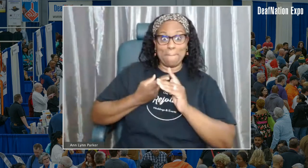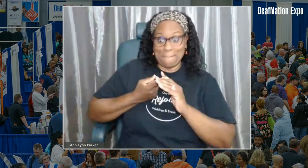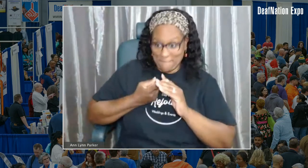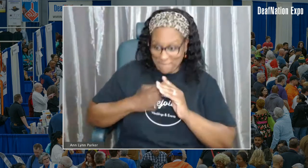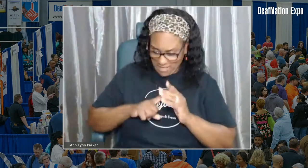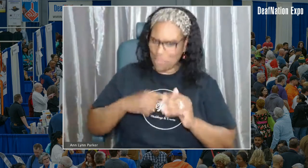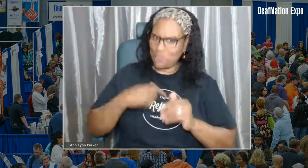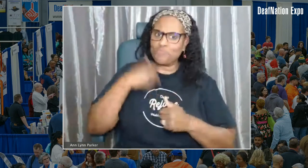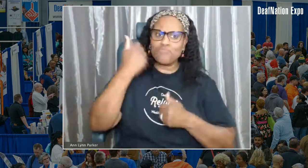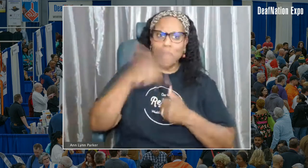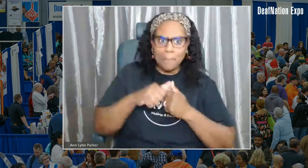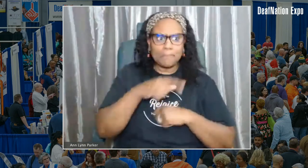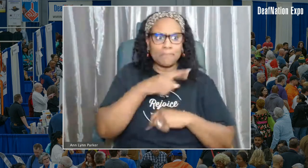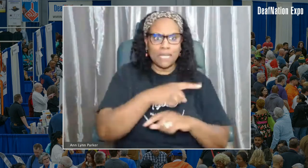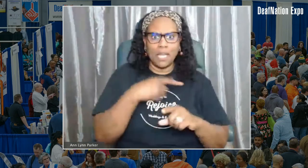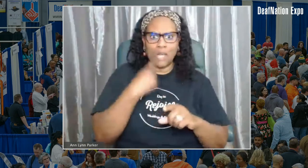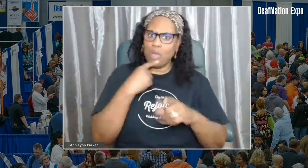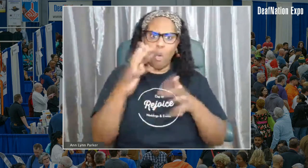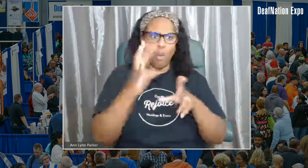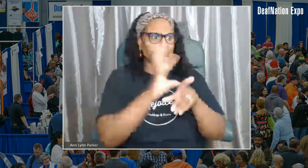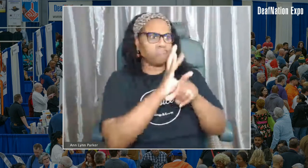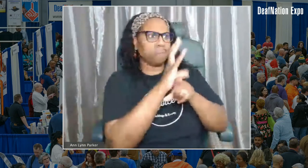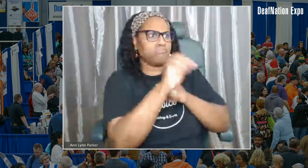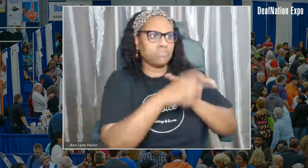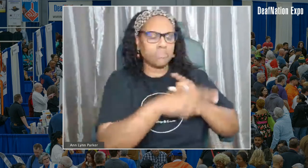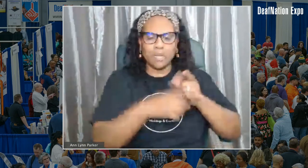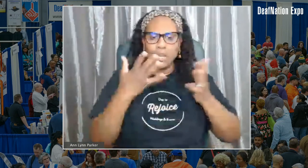At the beginning, I remember hearing people